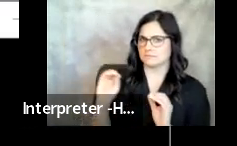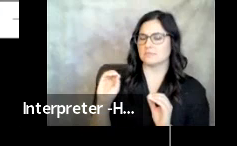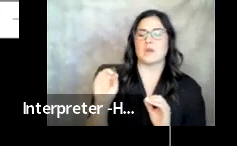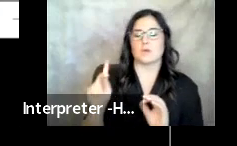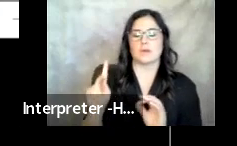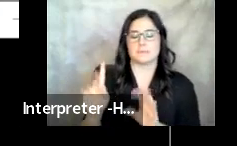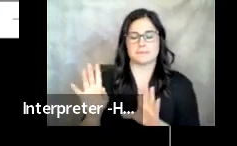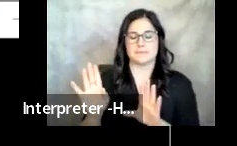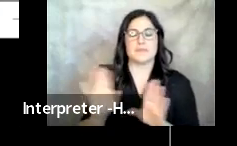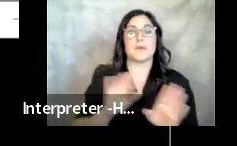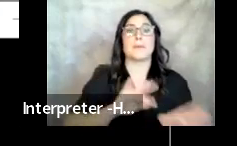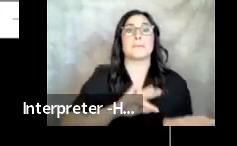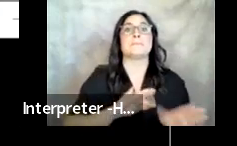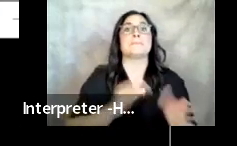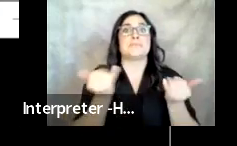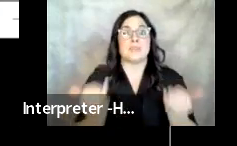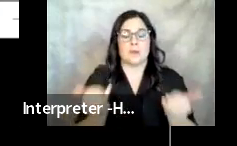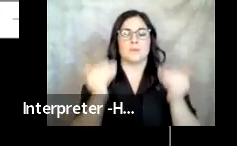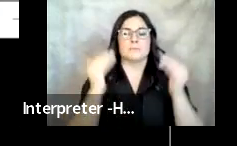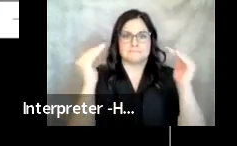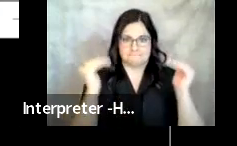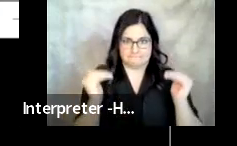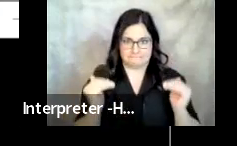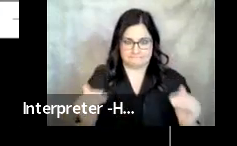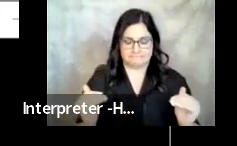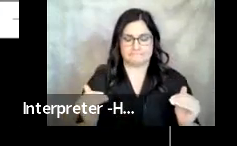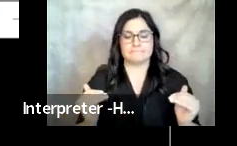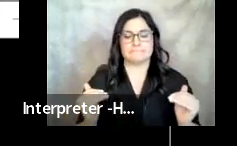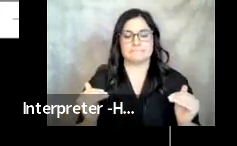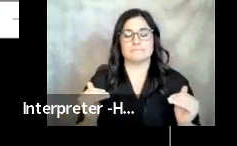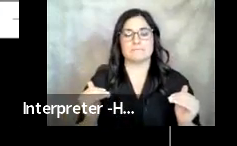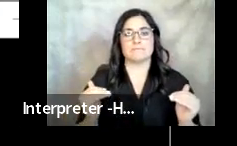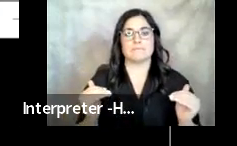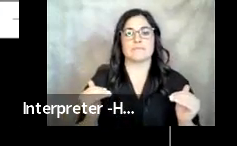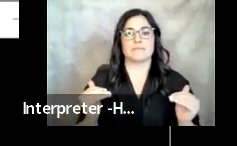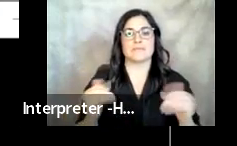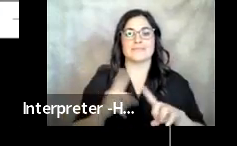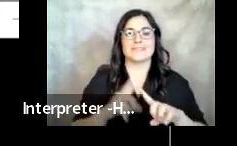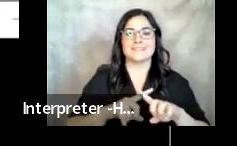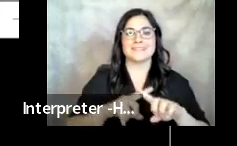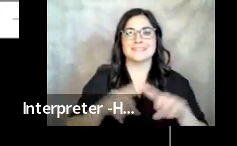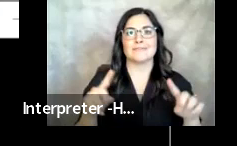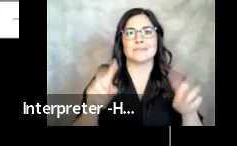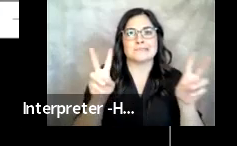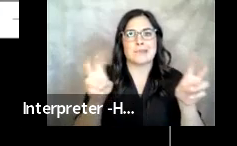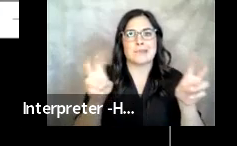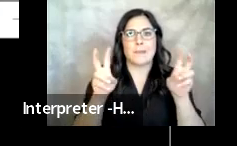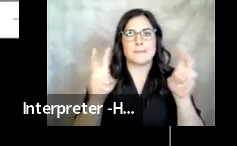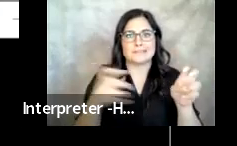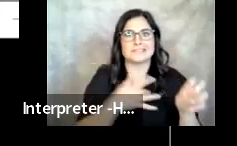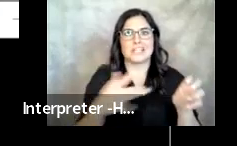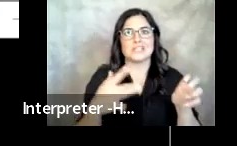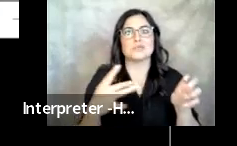So let me move on, and let's begin again. To talk. About these various controversies today concerning race in history.